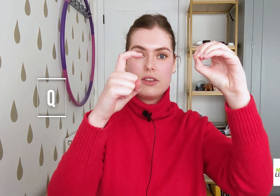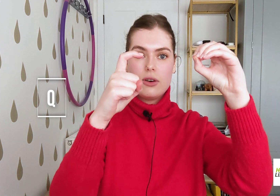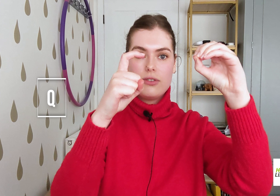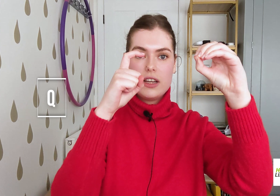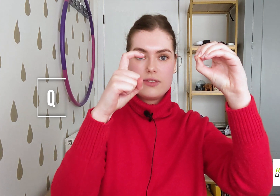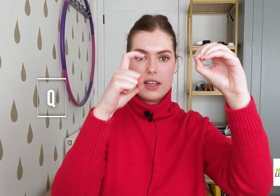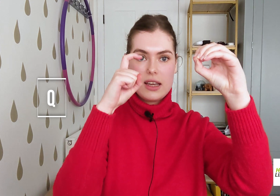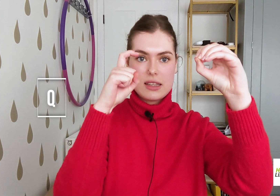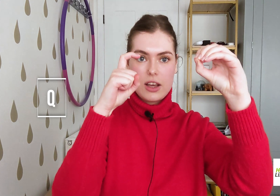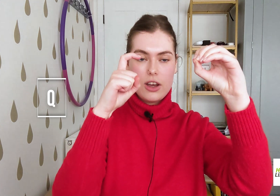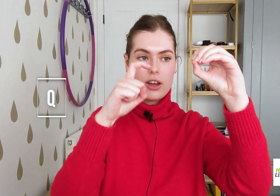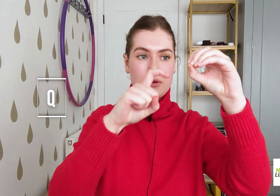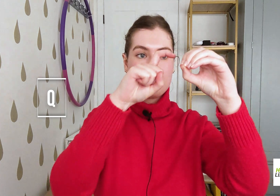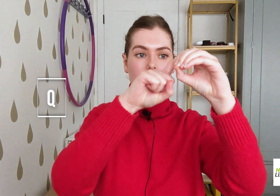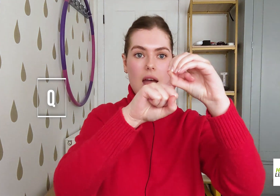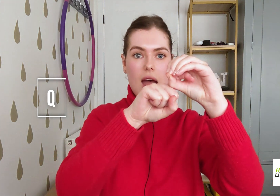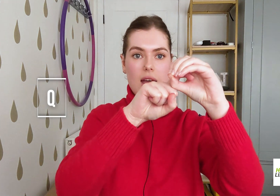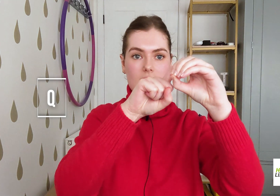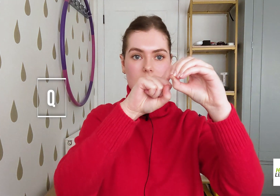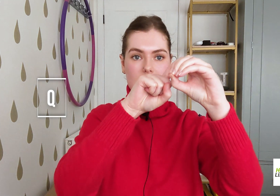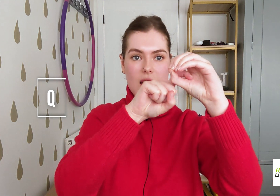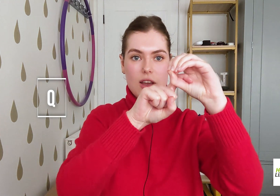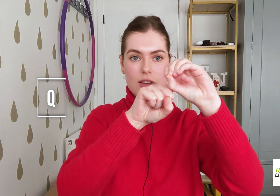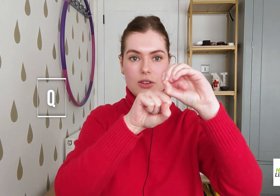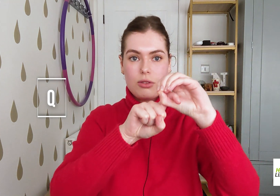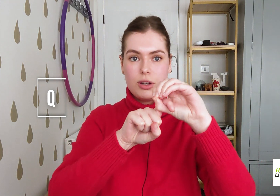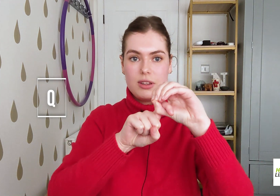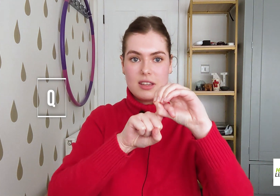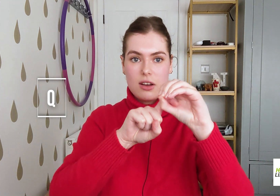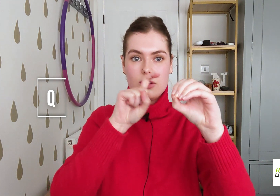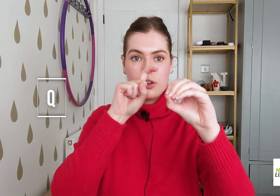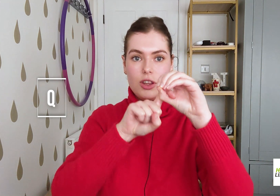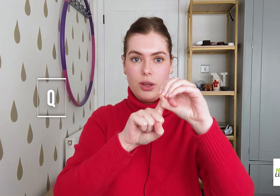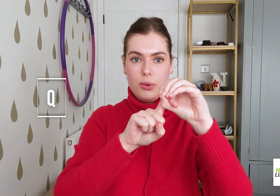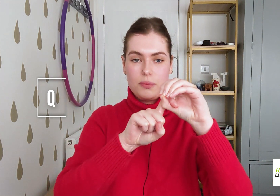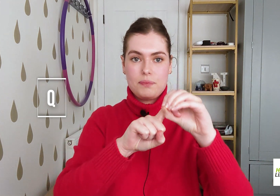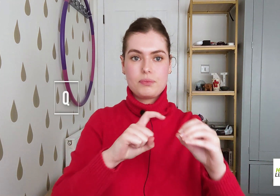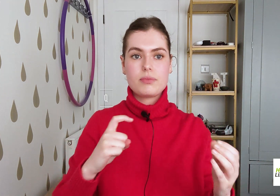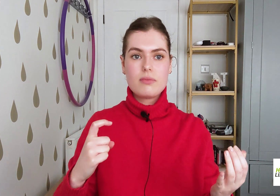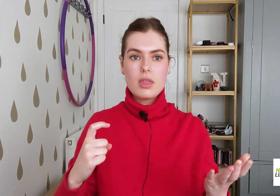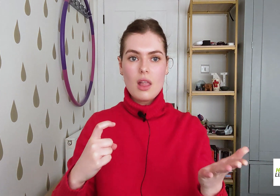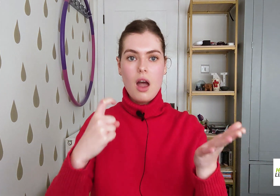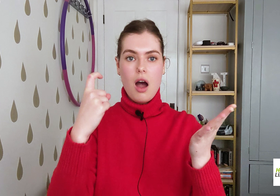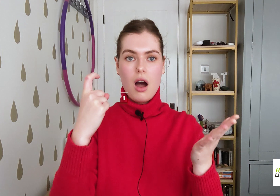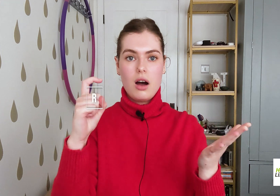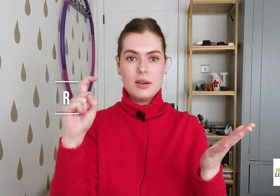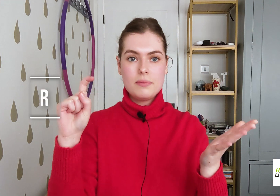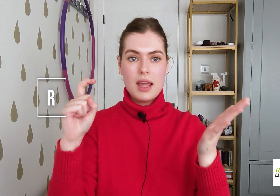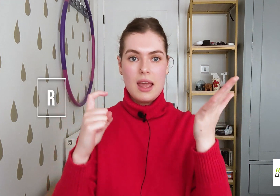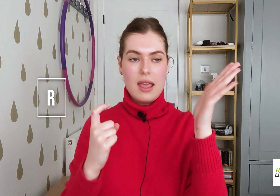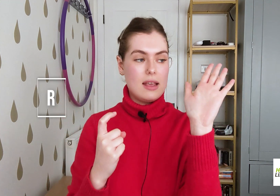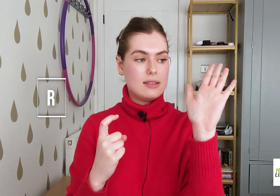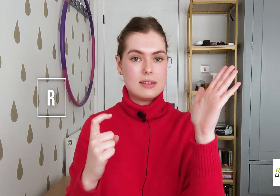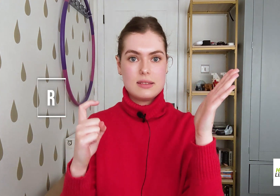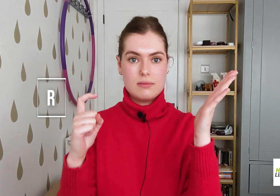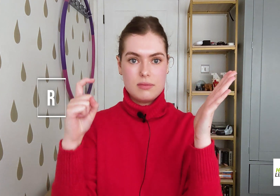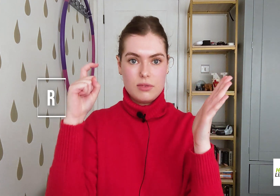your first finger is like a hook, and that goes through the circle,”Q”. “R” is